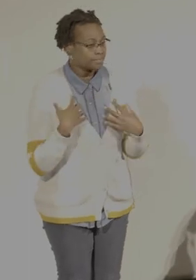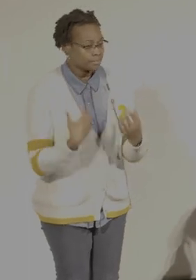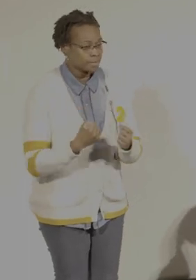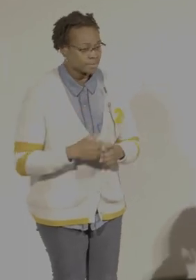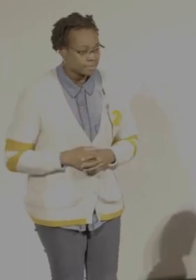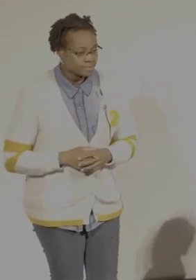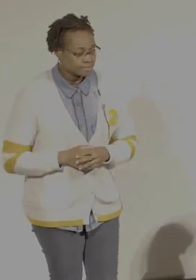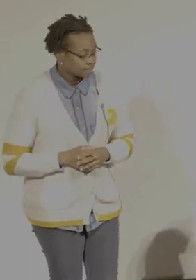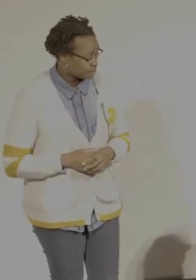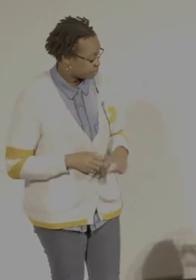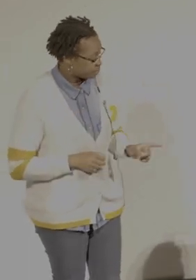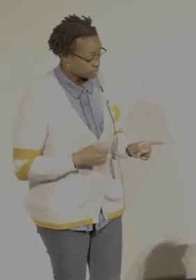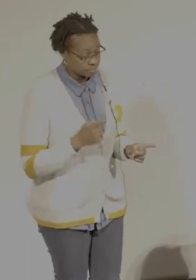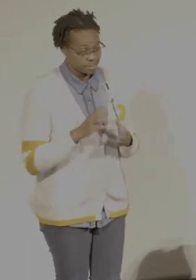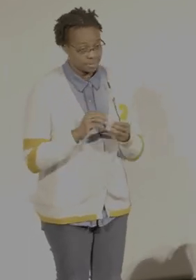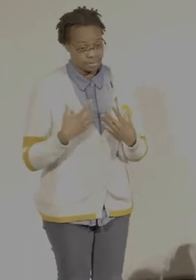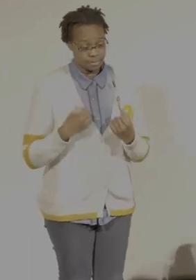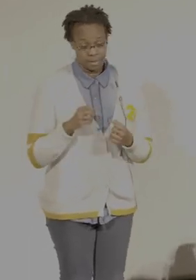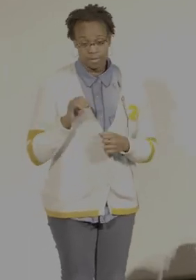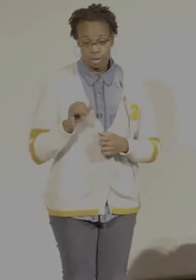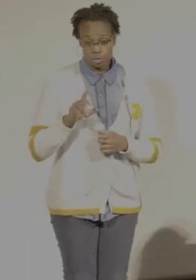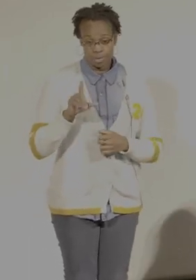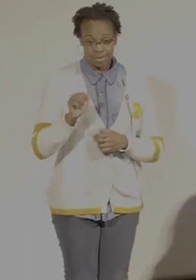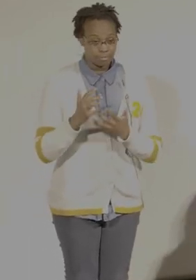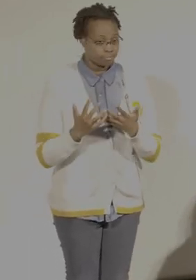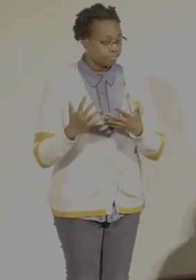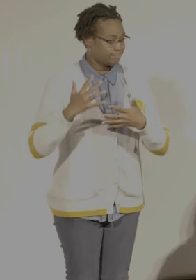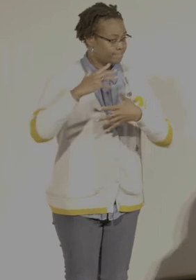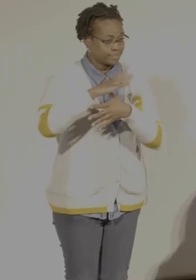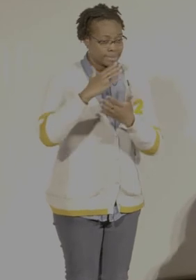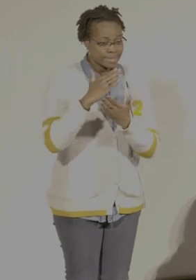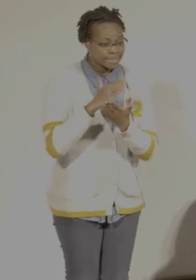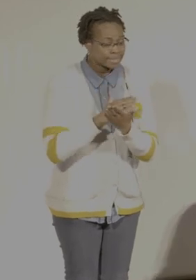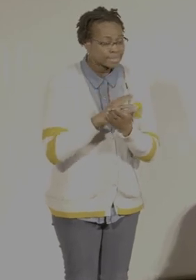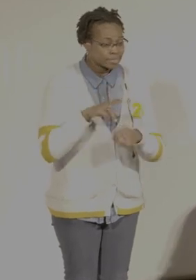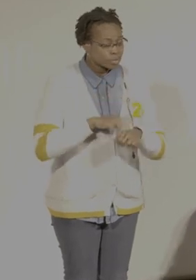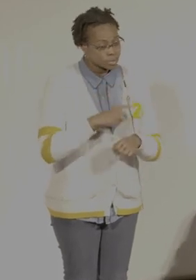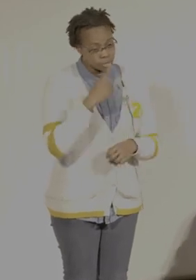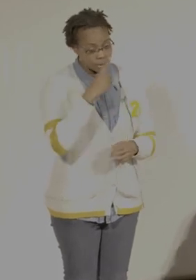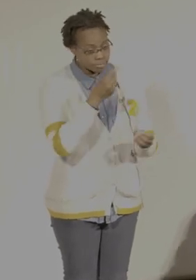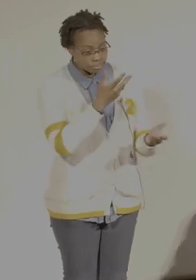And speaking of bravery, I think Yulia is top on that list, of course. Is she, do... Can you let us know where she is now?